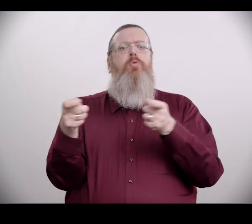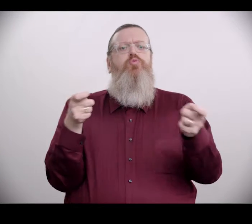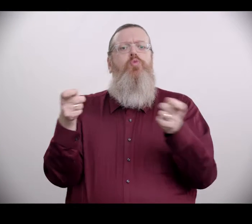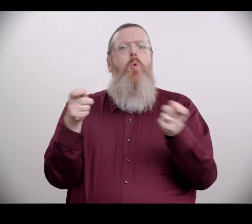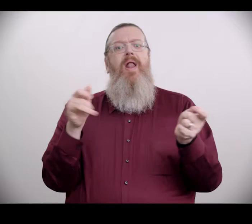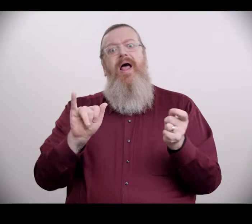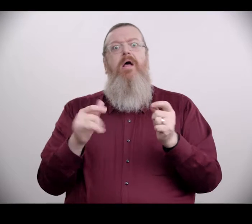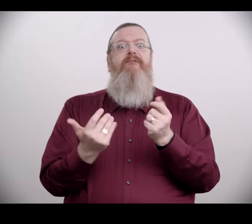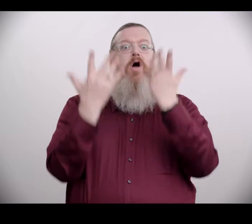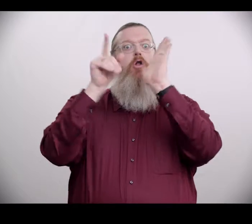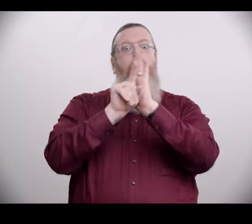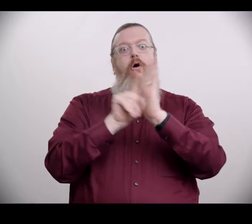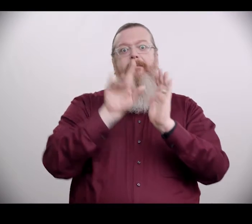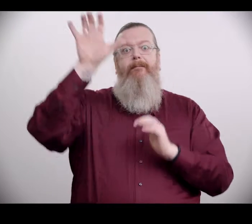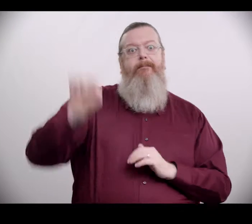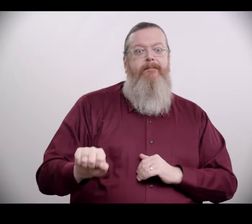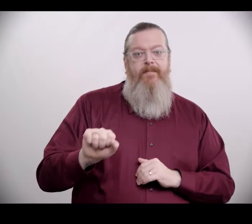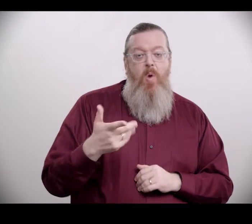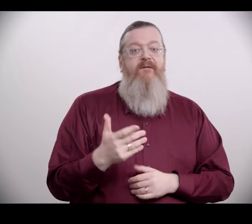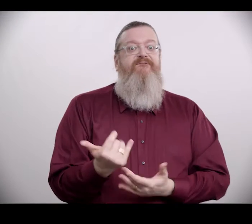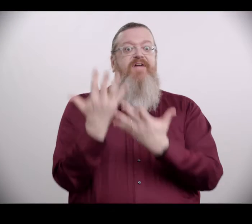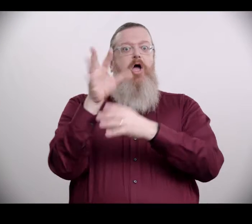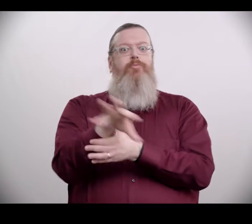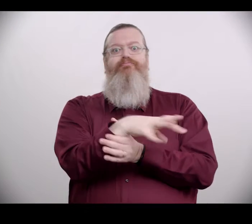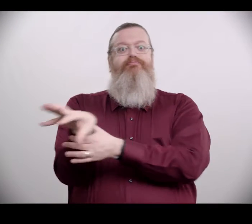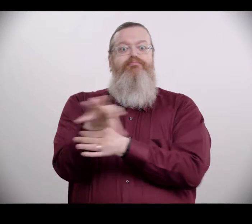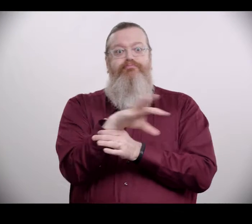pull boxes, fire extinguisher, and emergency plan and exits